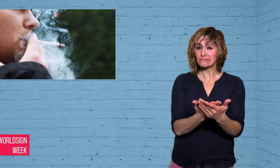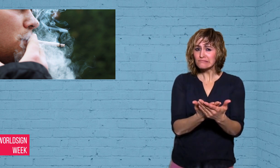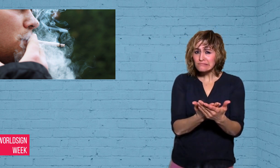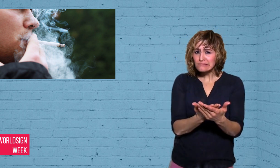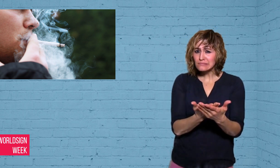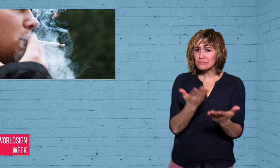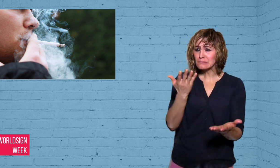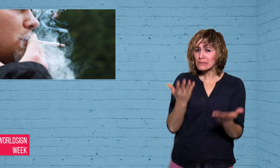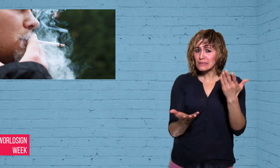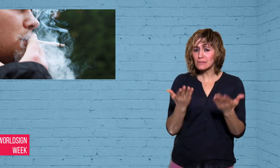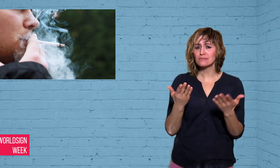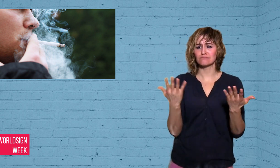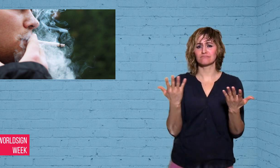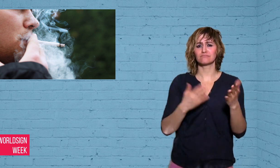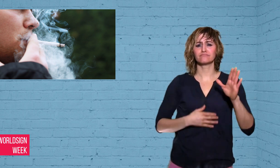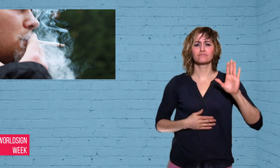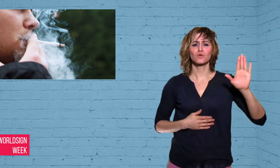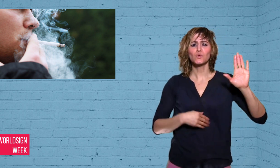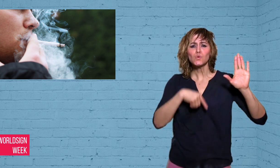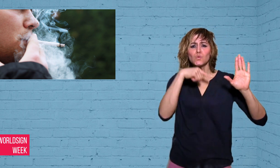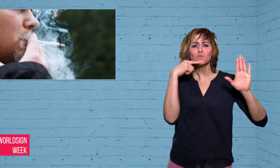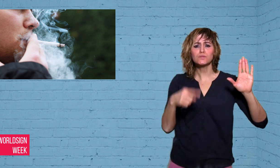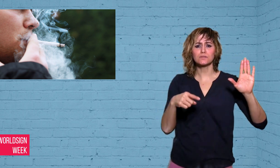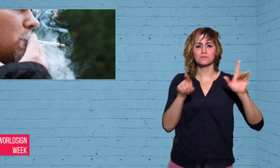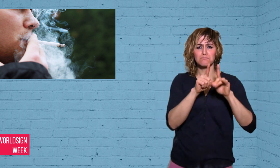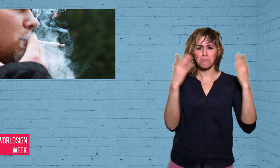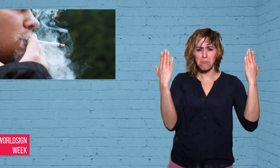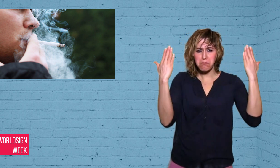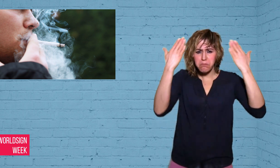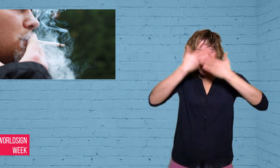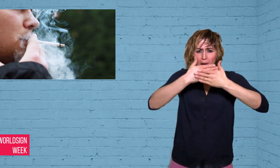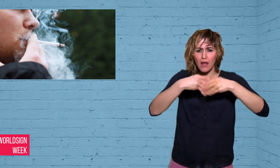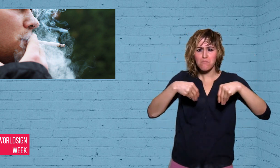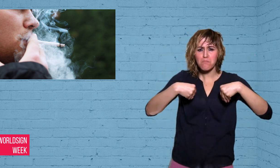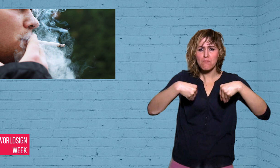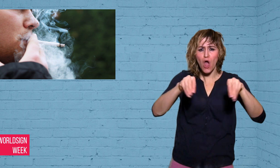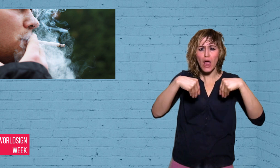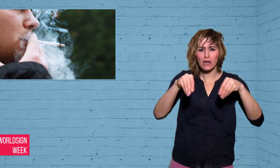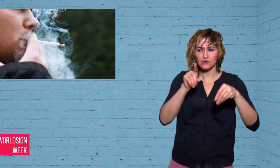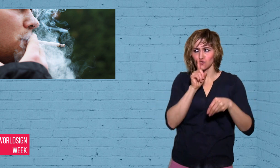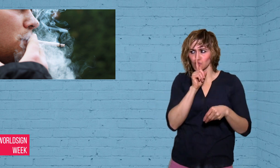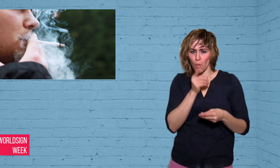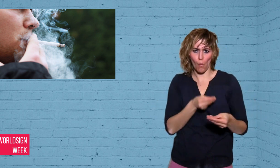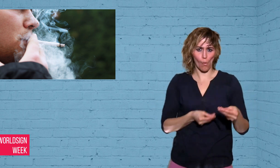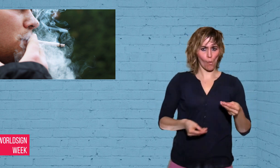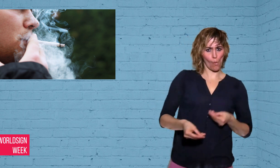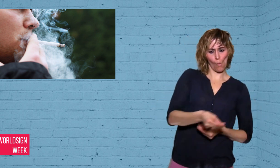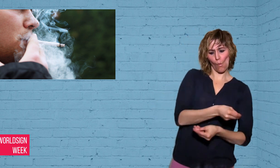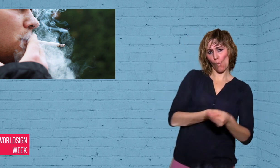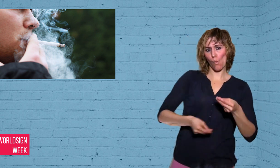would lead to fake tobacco being sold on the